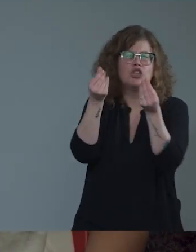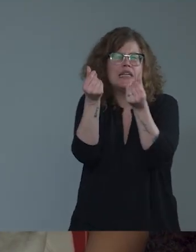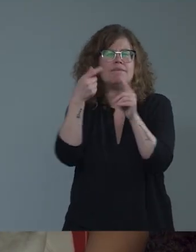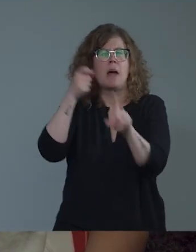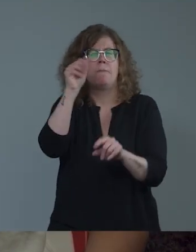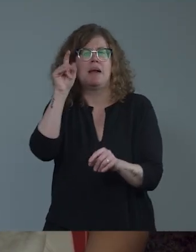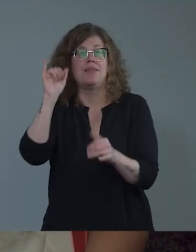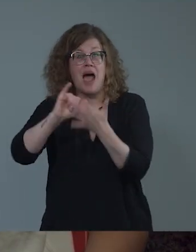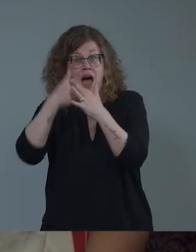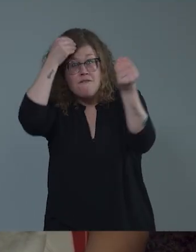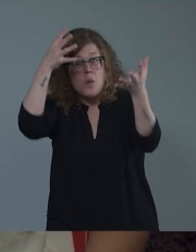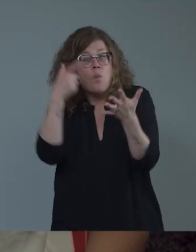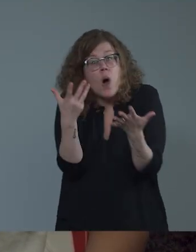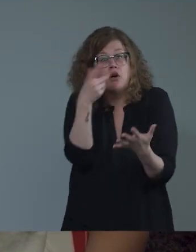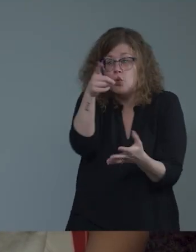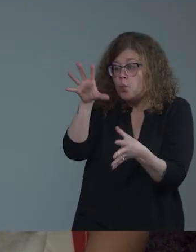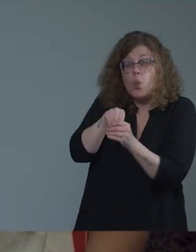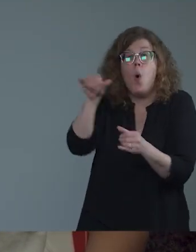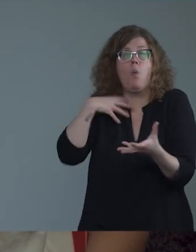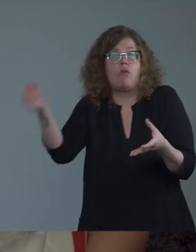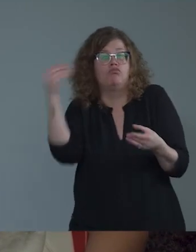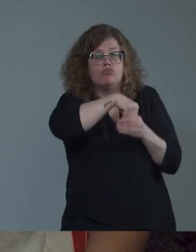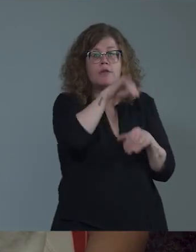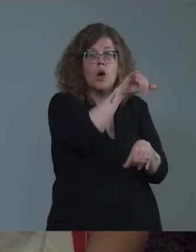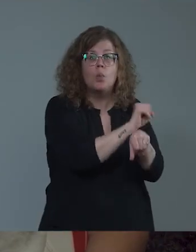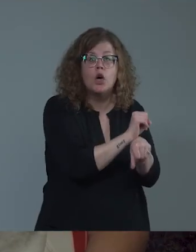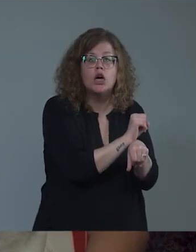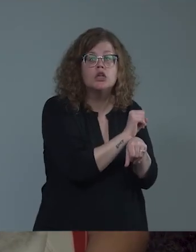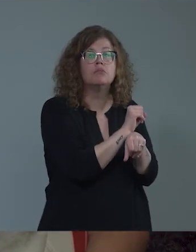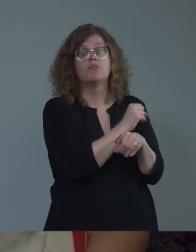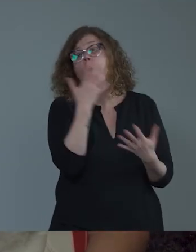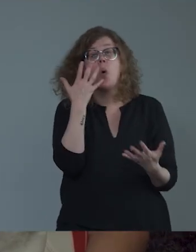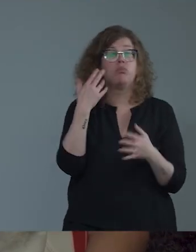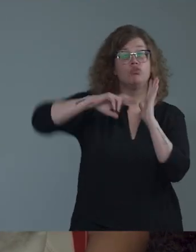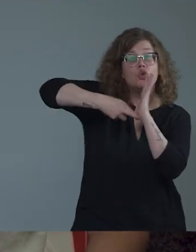them through step by step, every little piece so that they could have an understanding of how